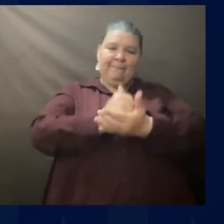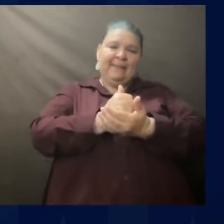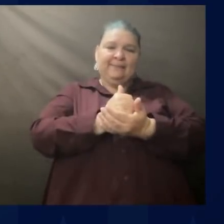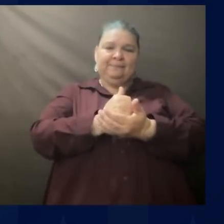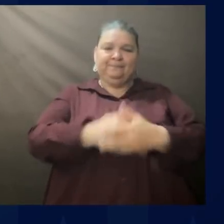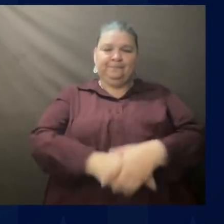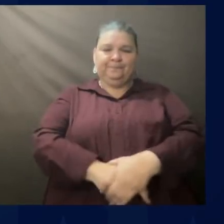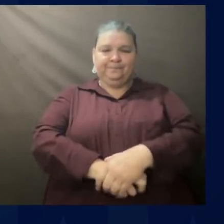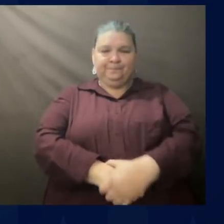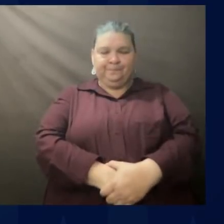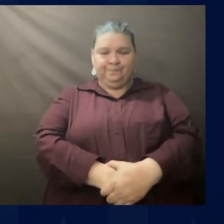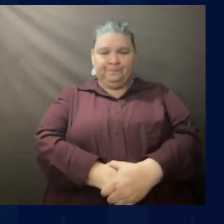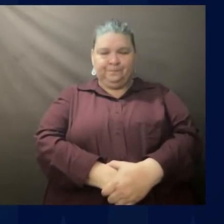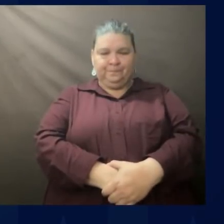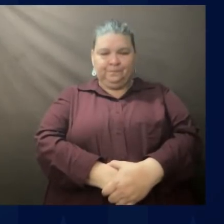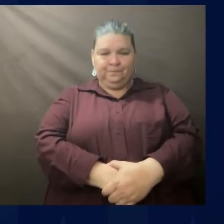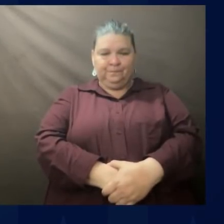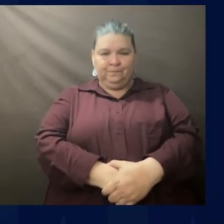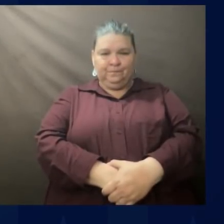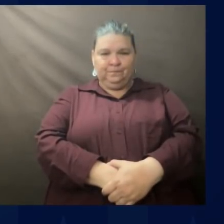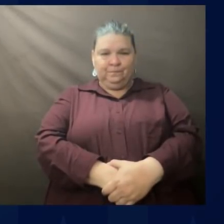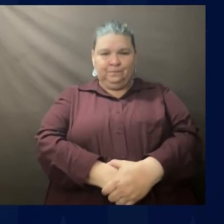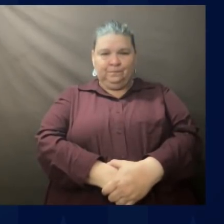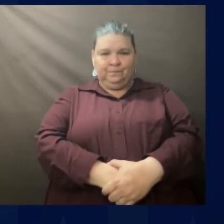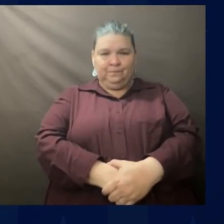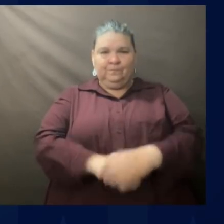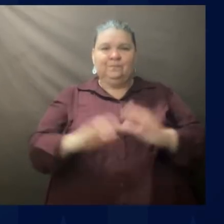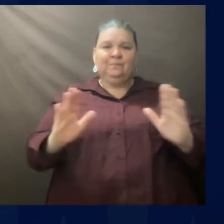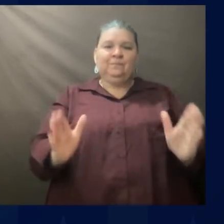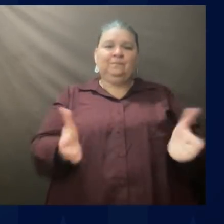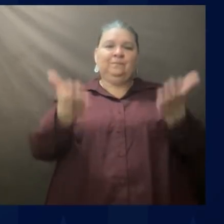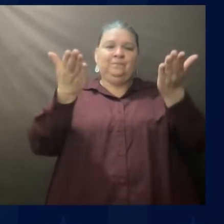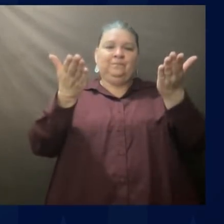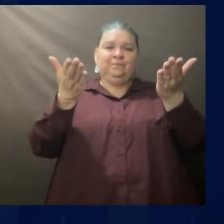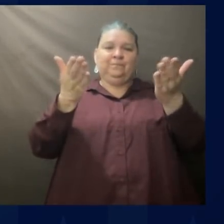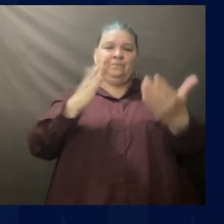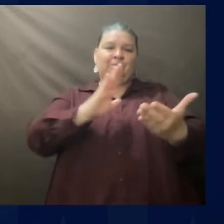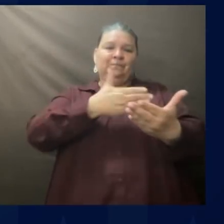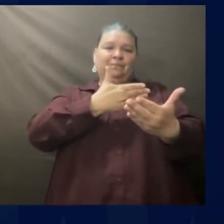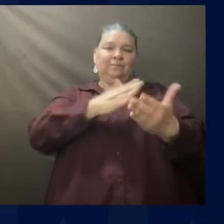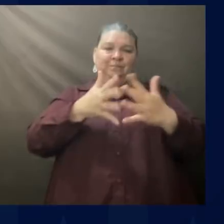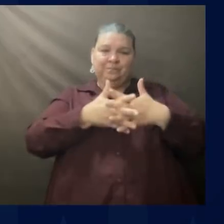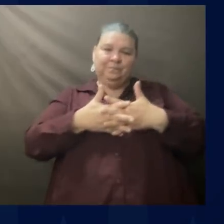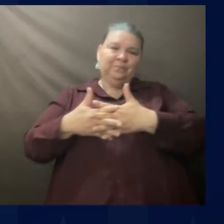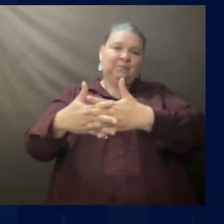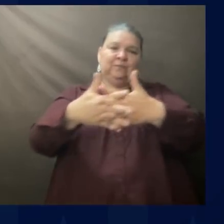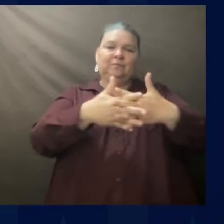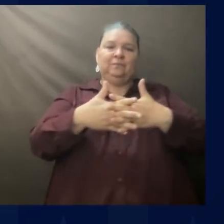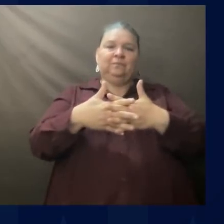Announcer: Please remain standing for the singing of America, the beautiful performed by the United States Air Force Band